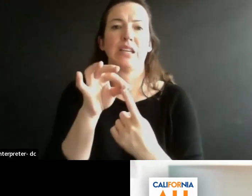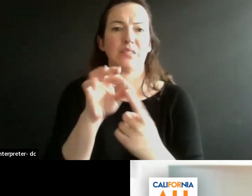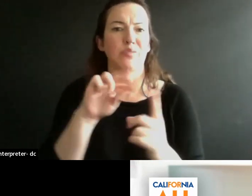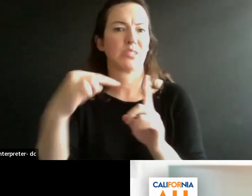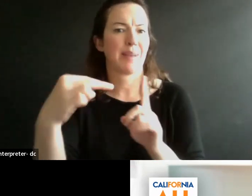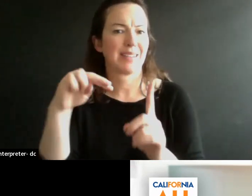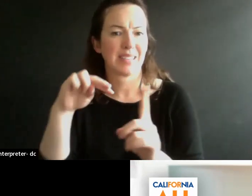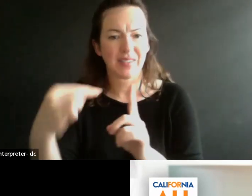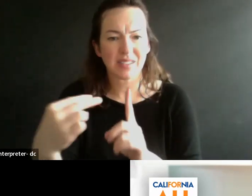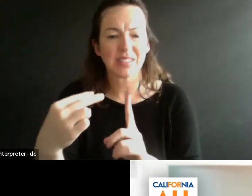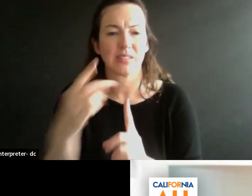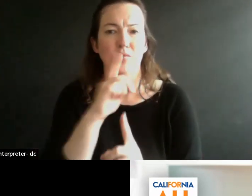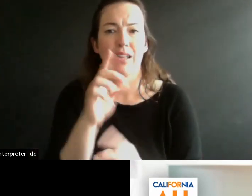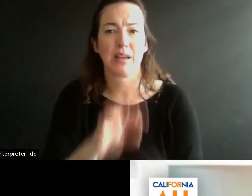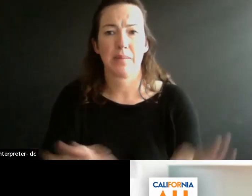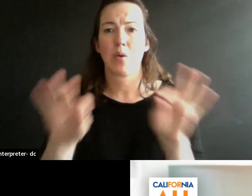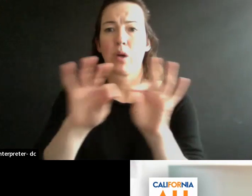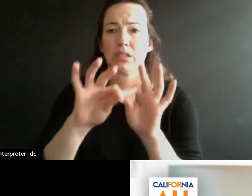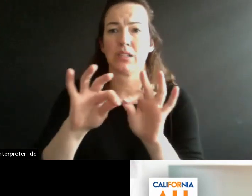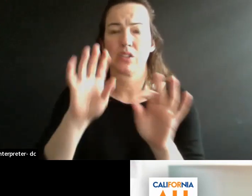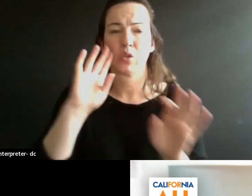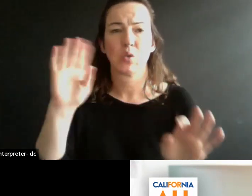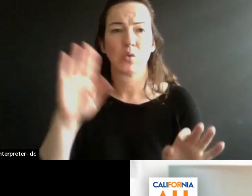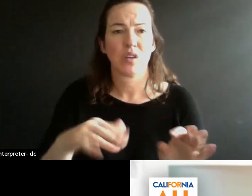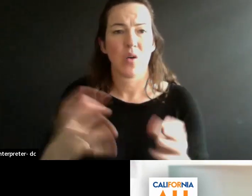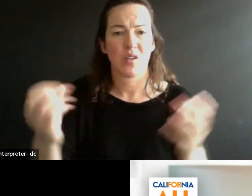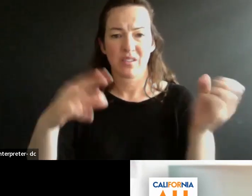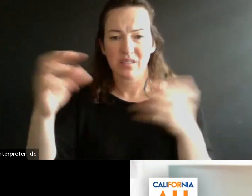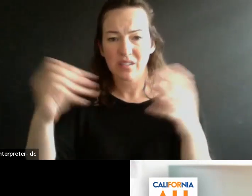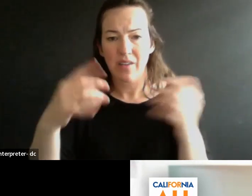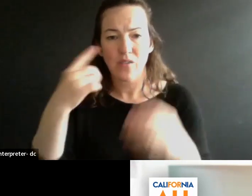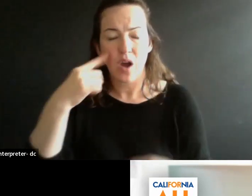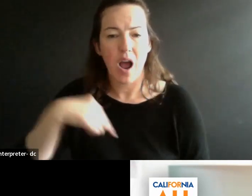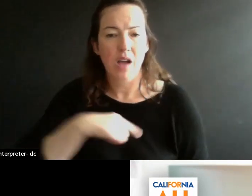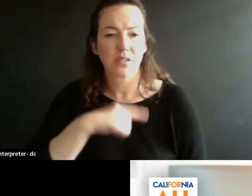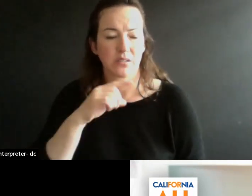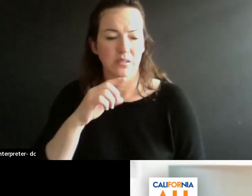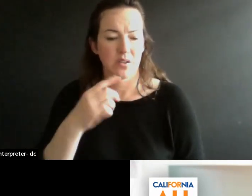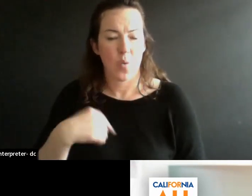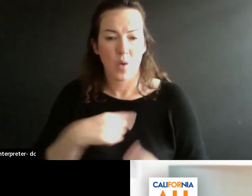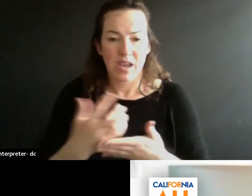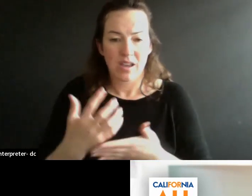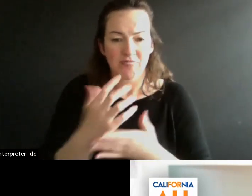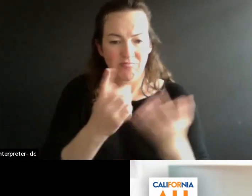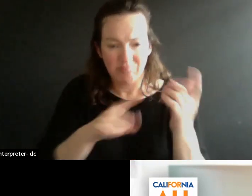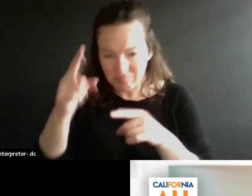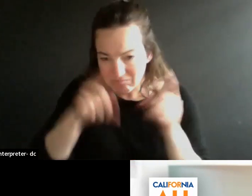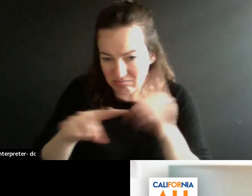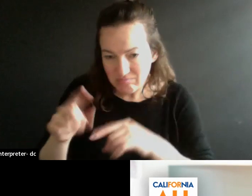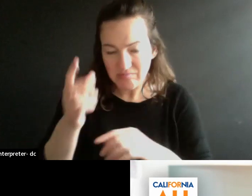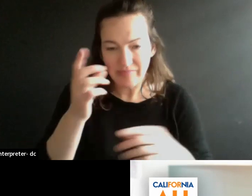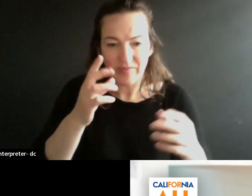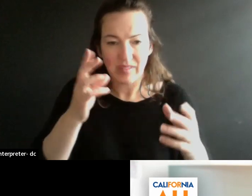are important. You know inputs for us to know as we collectively develop this plan together.